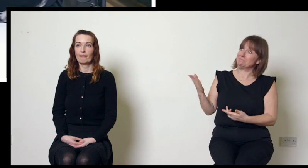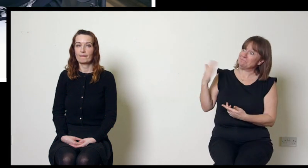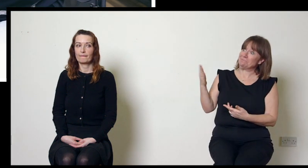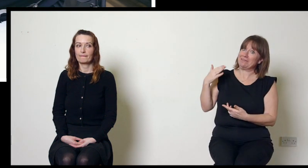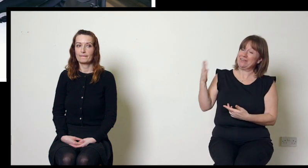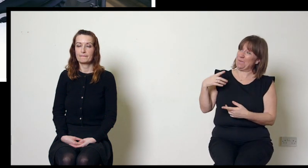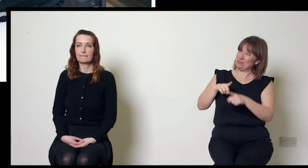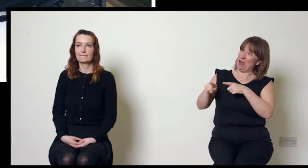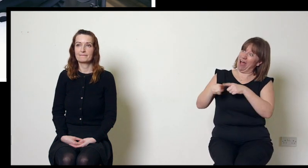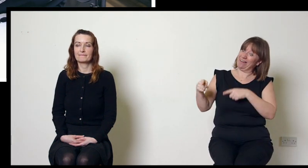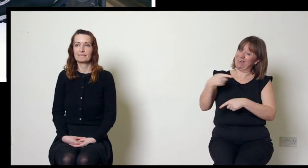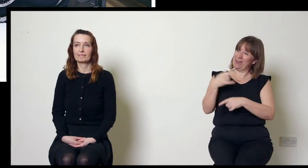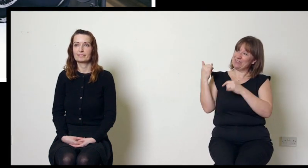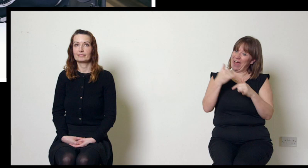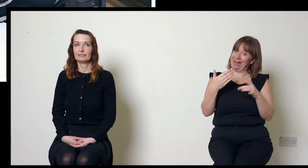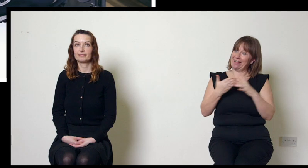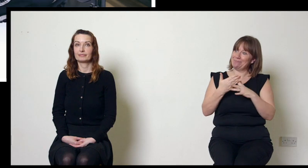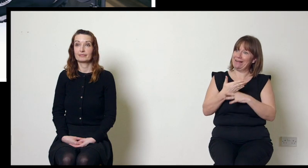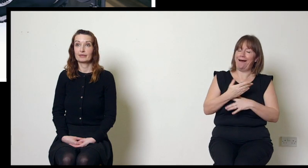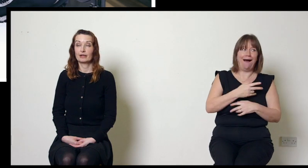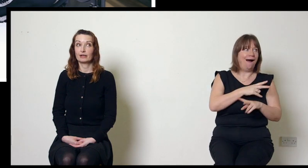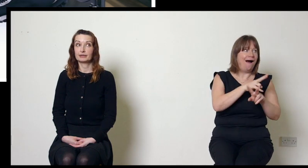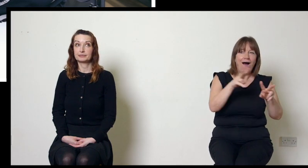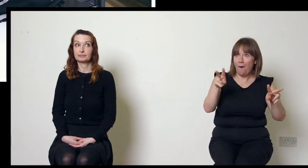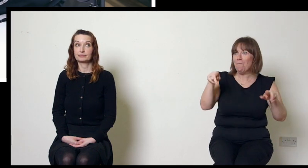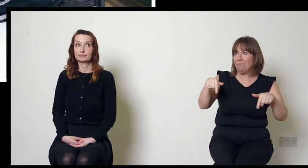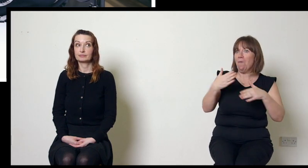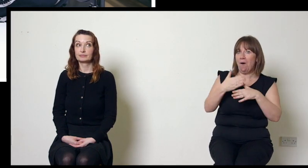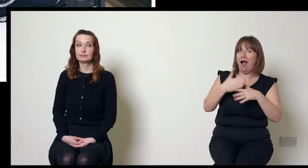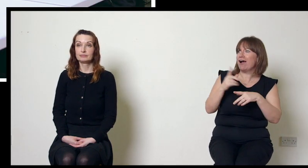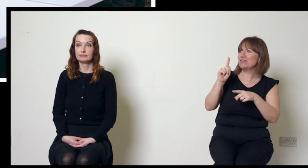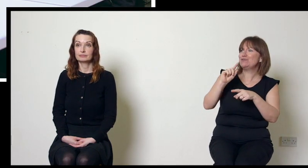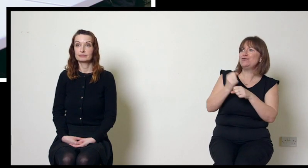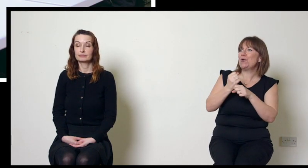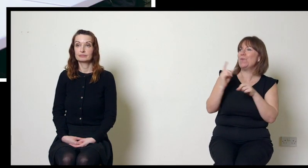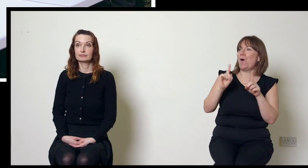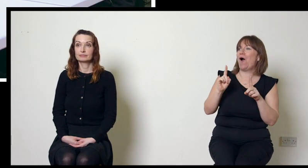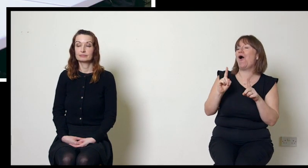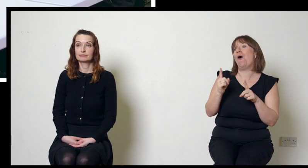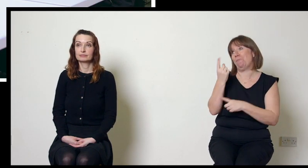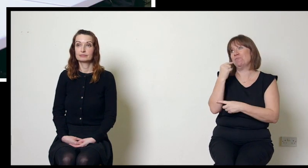Do you mind just coming in and just checking this and she was like, this works. What are you doing in here? And it opened up a whole conversation, she probably came back.